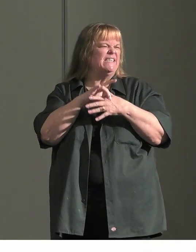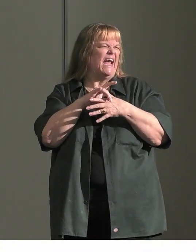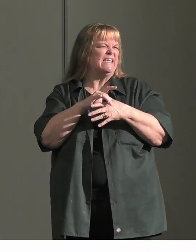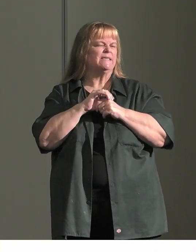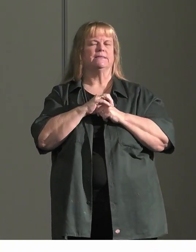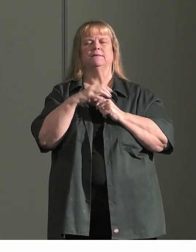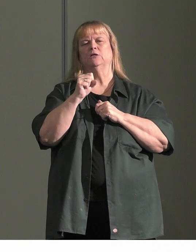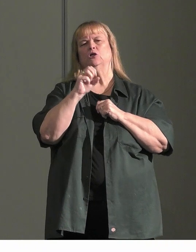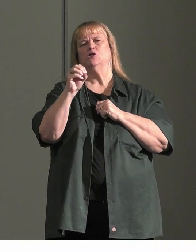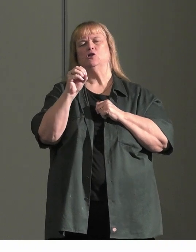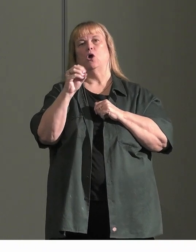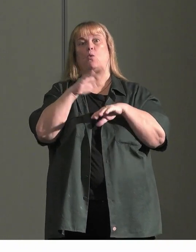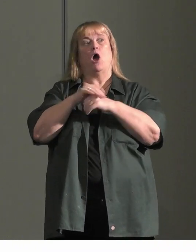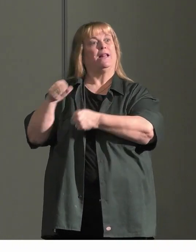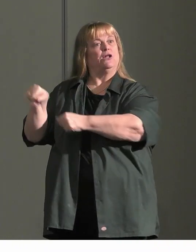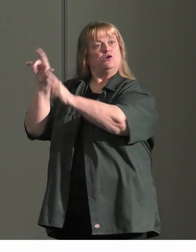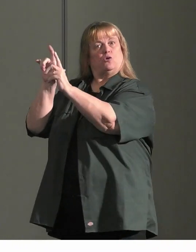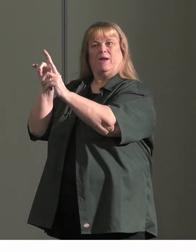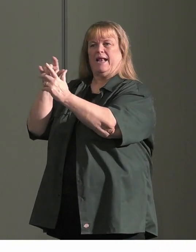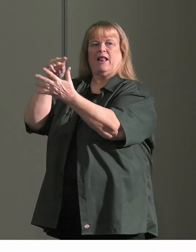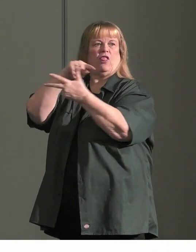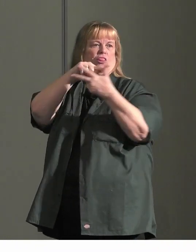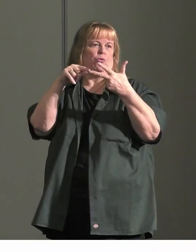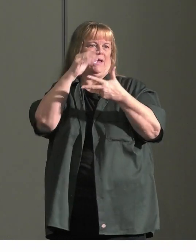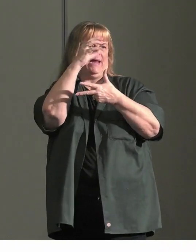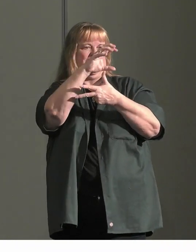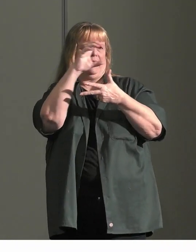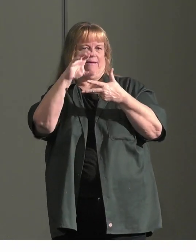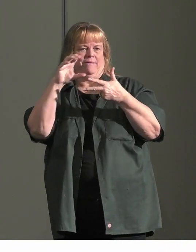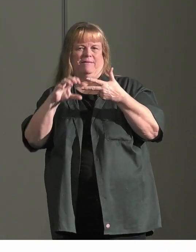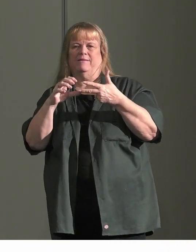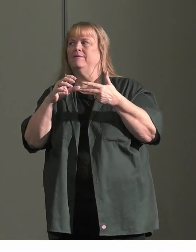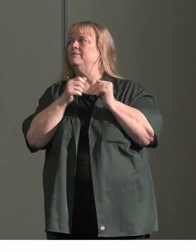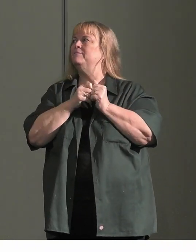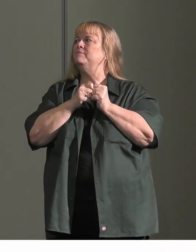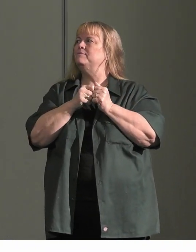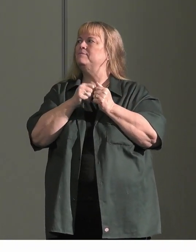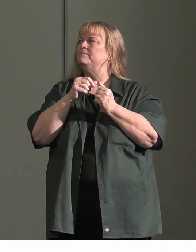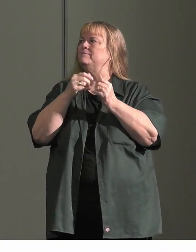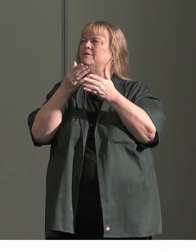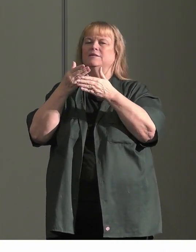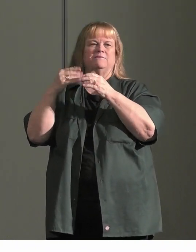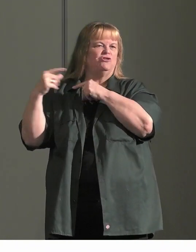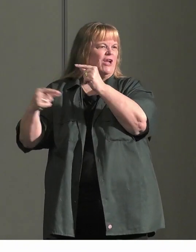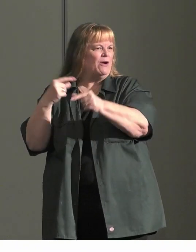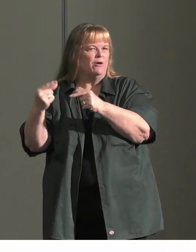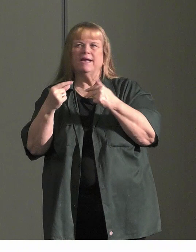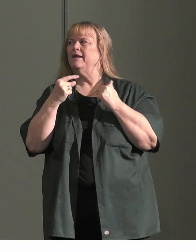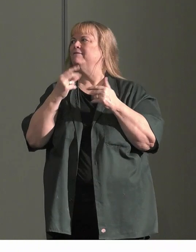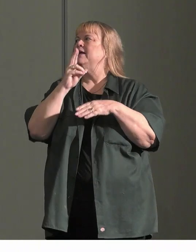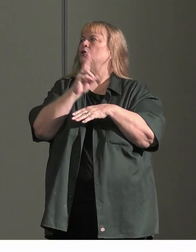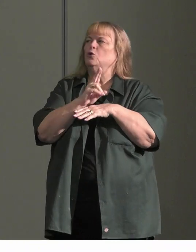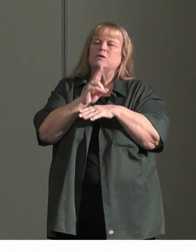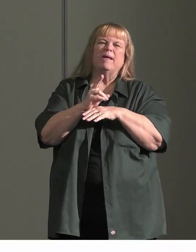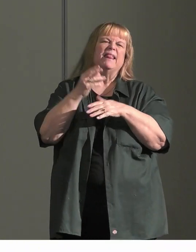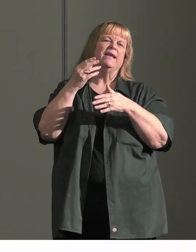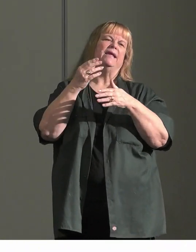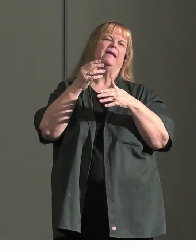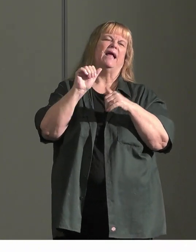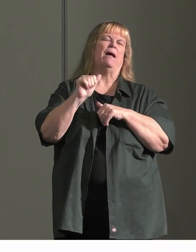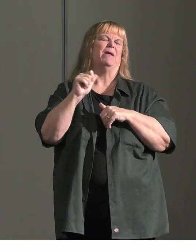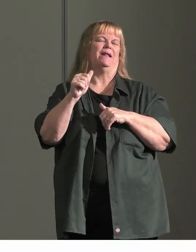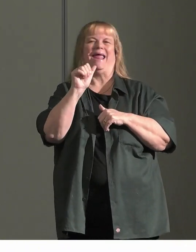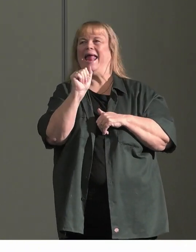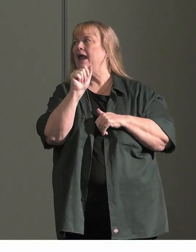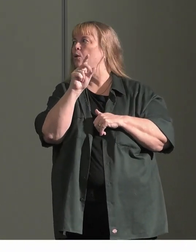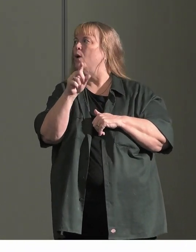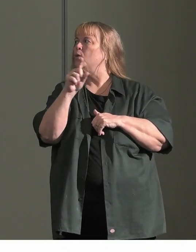And so, on the screen, I have 3 categories of generative, usability and accessibility or A11Y we